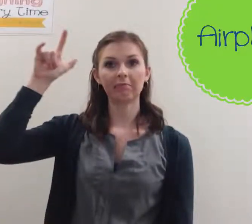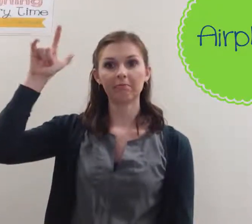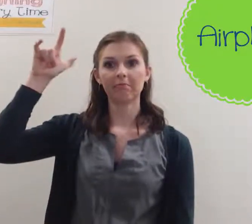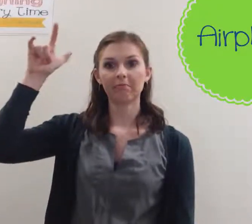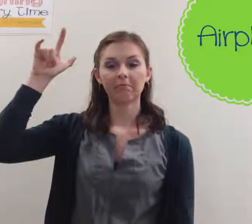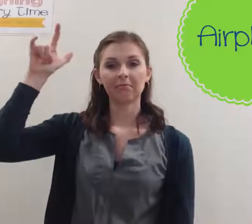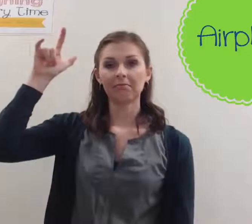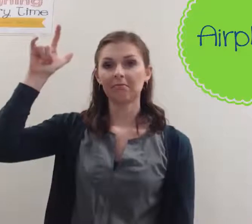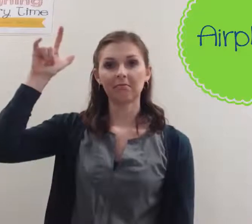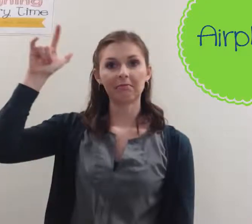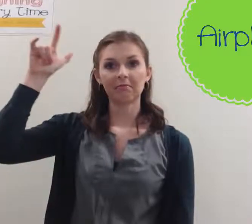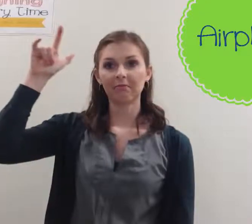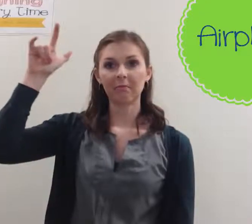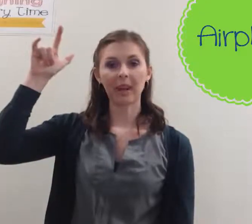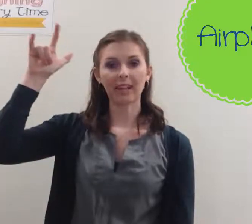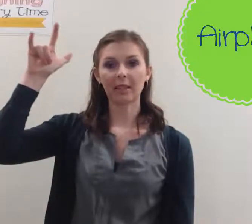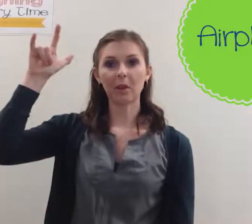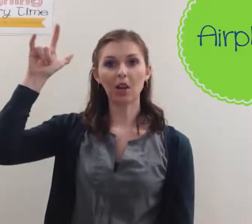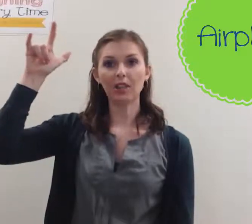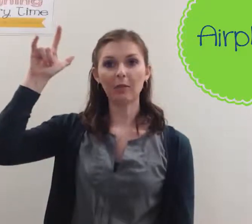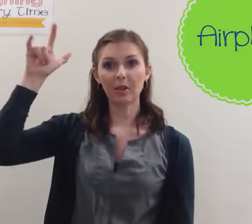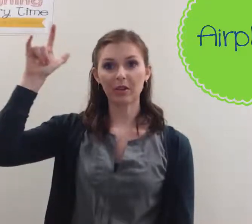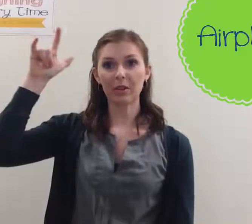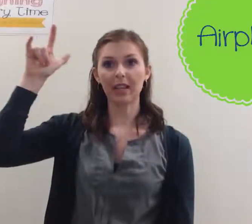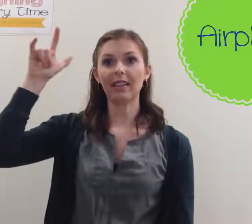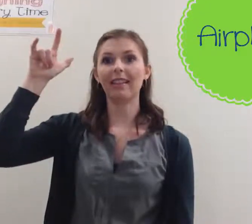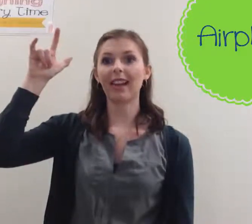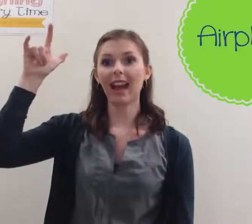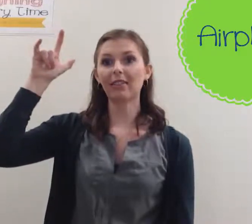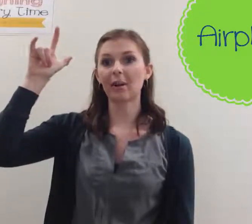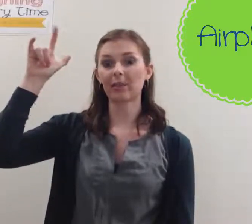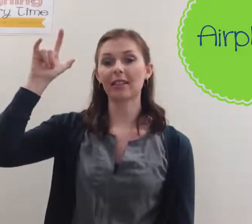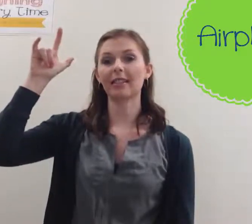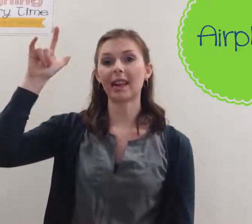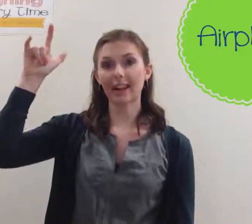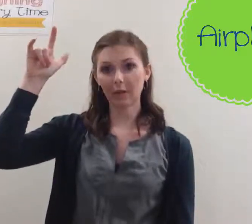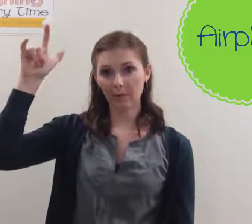going to make a small little movement- and that represents AIRPLANE.